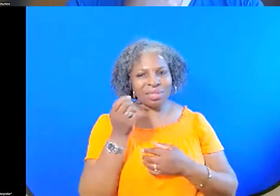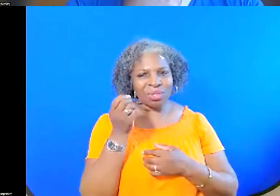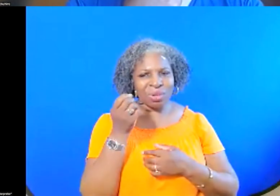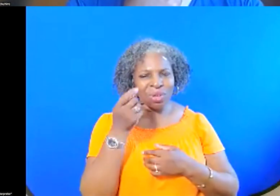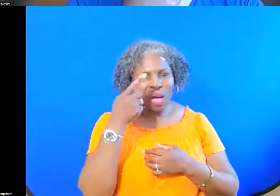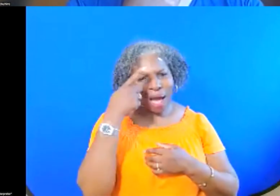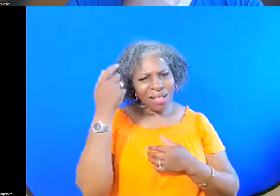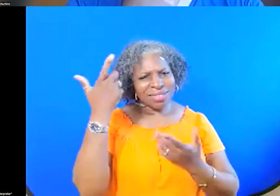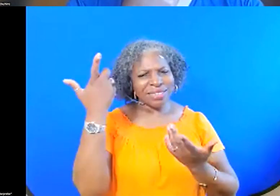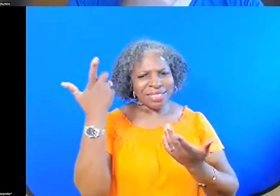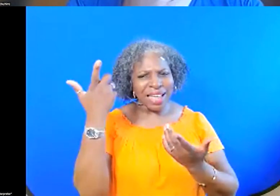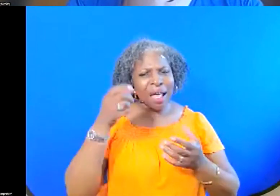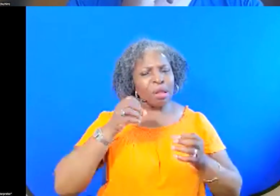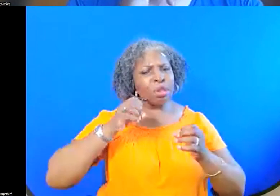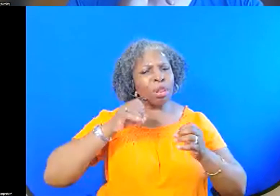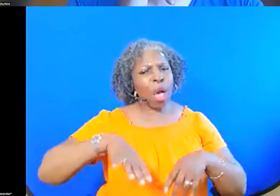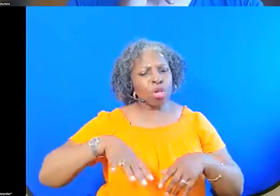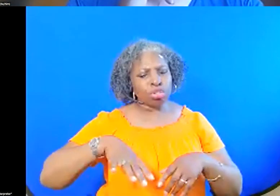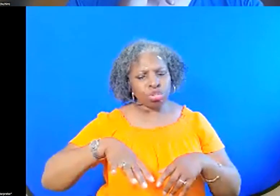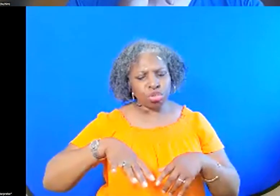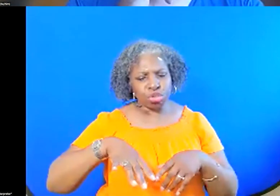ecology of the of the intertidal zone around there.